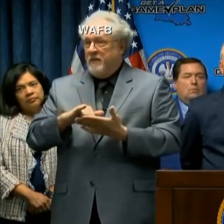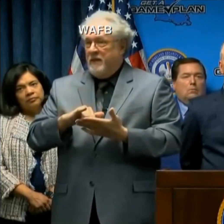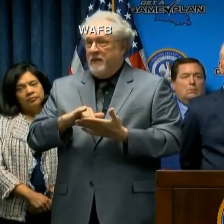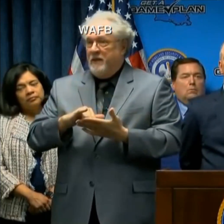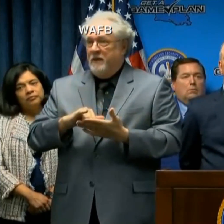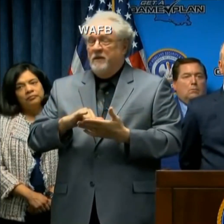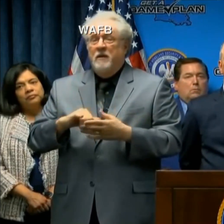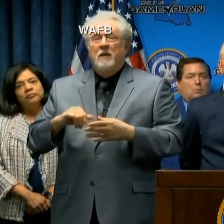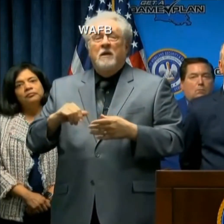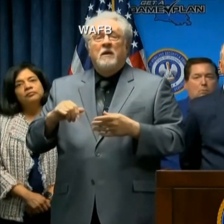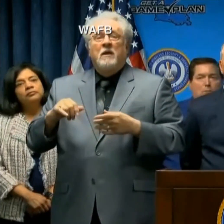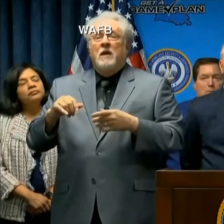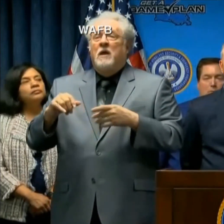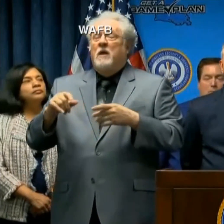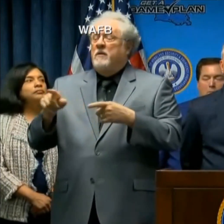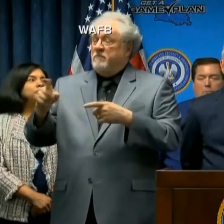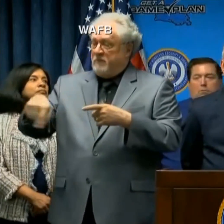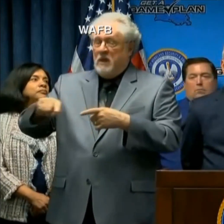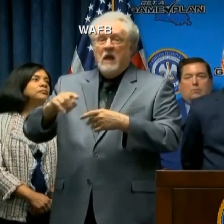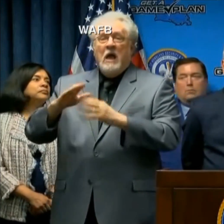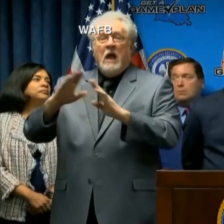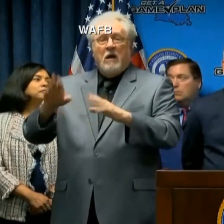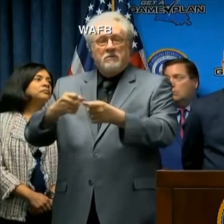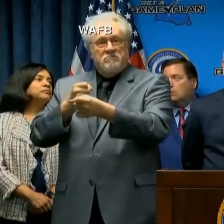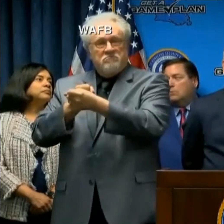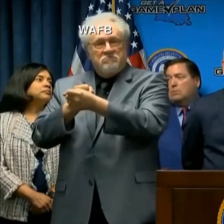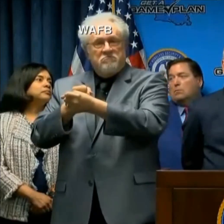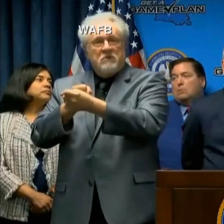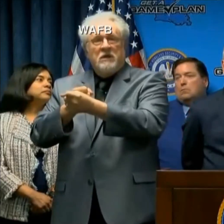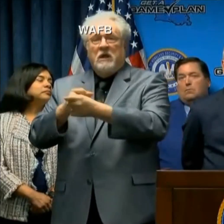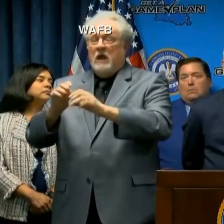nothing but supportive and a clear partner with their clear communications